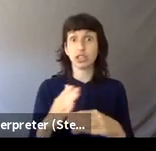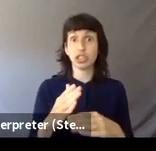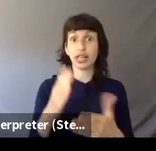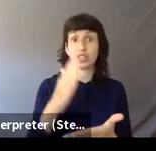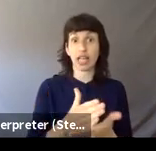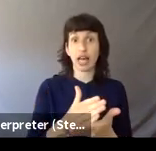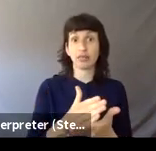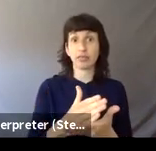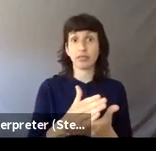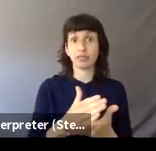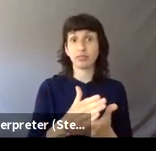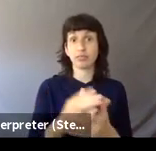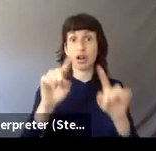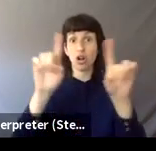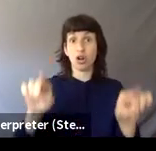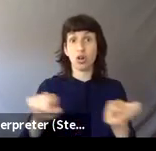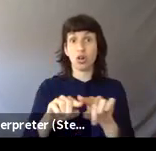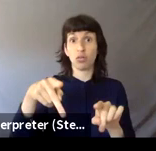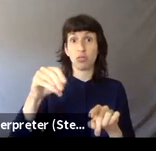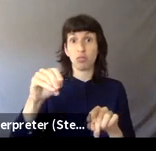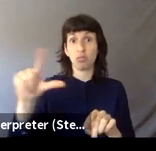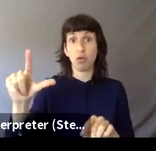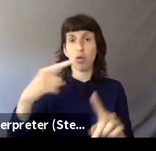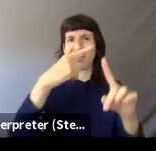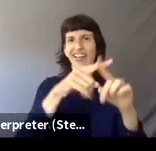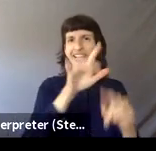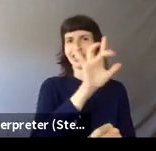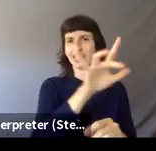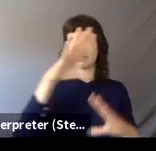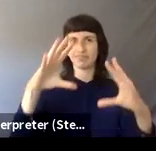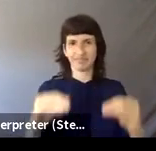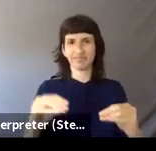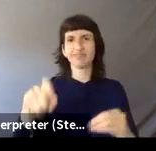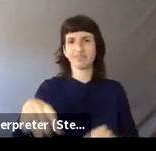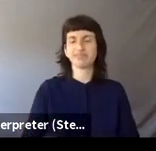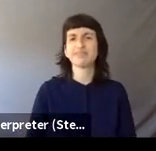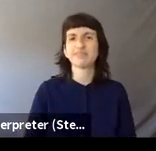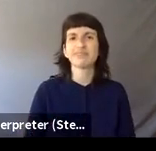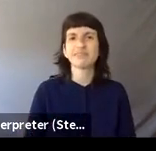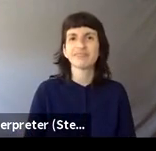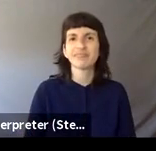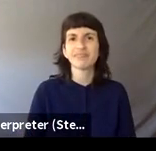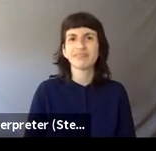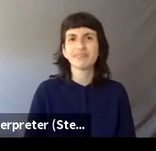A little bit of a spoiler alert, it's pretty limited in Teams, but the things that we can do we'll be sure to the show you today.